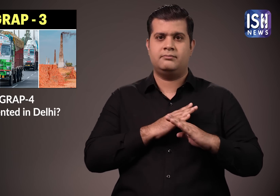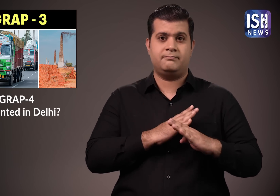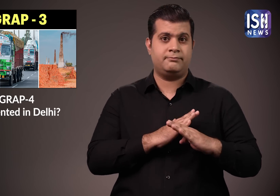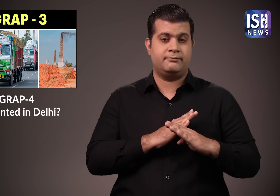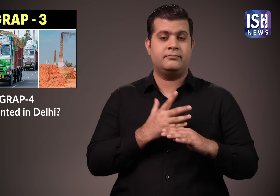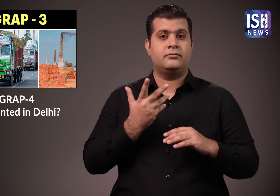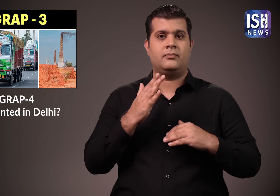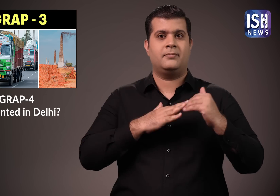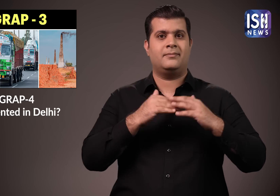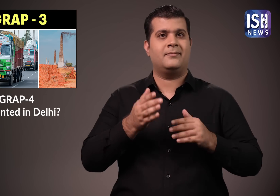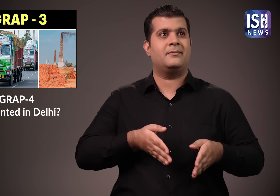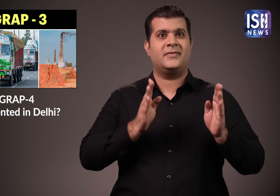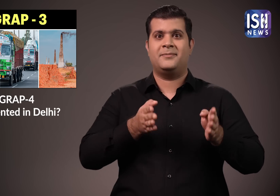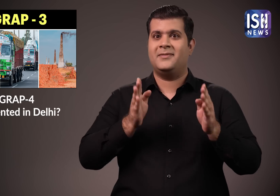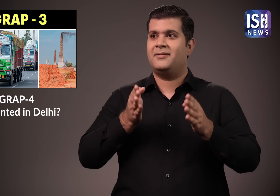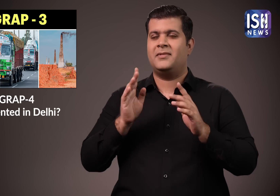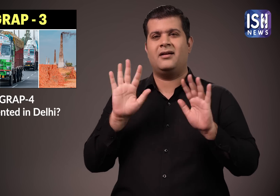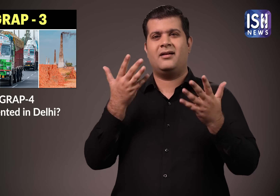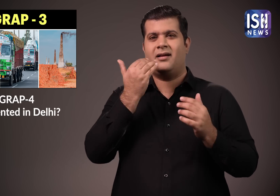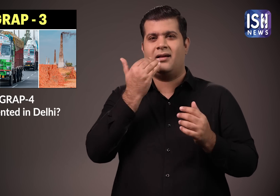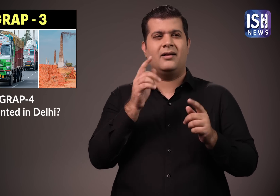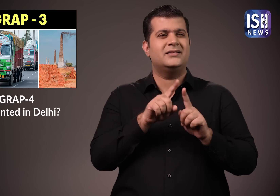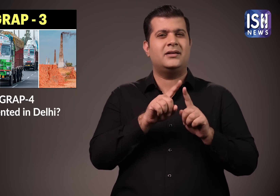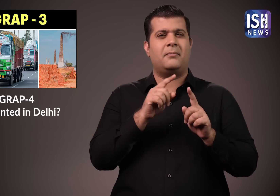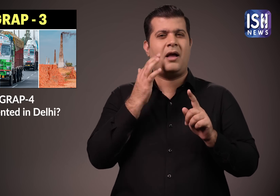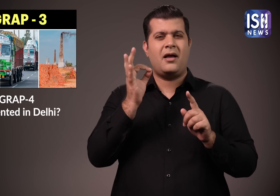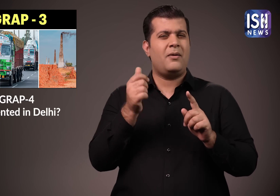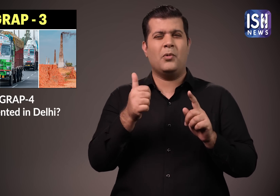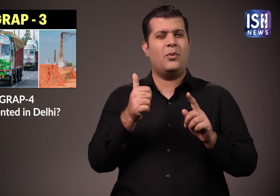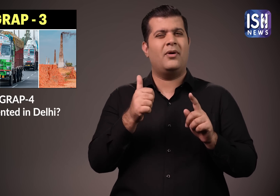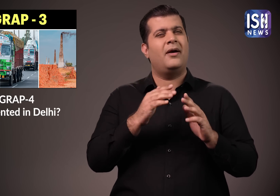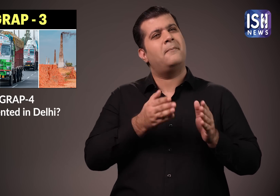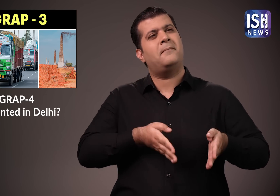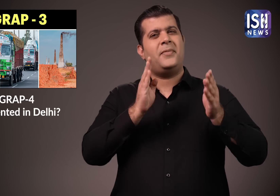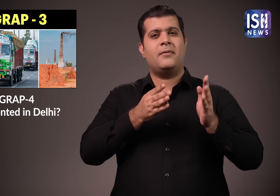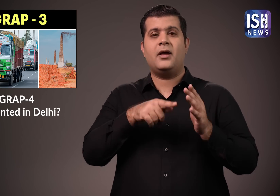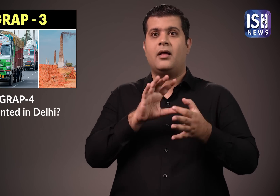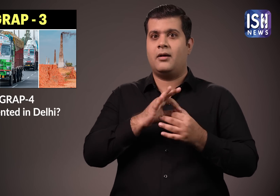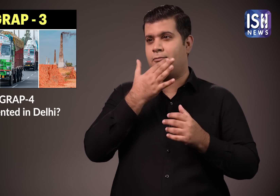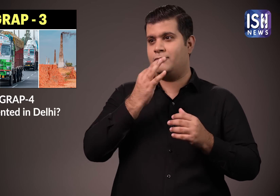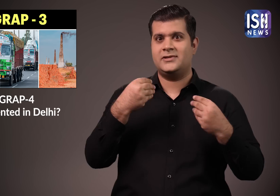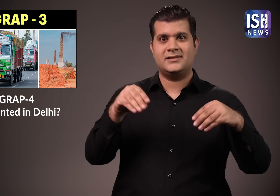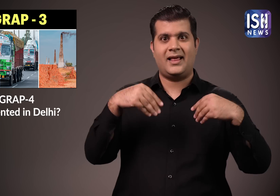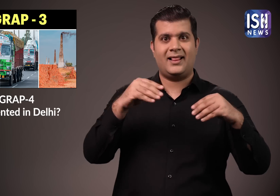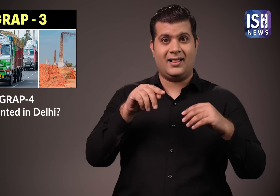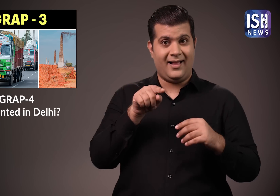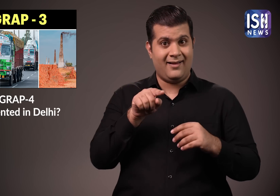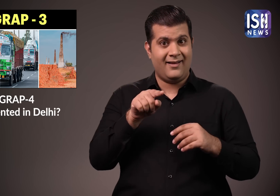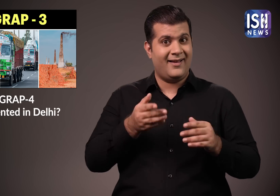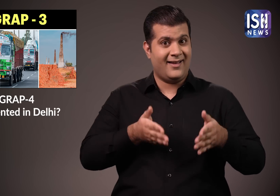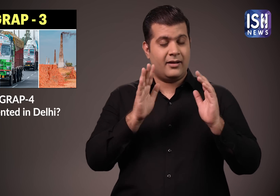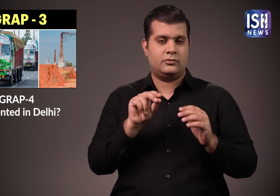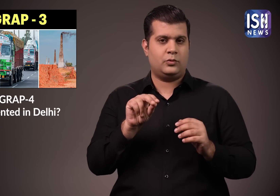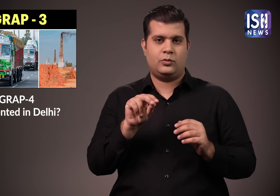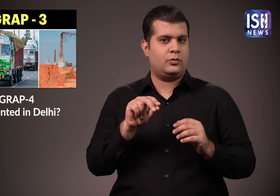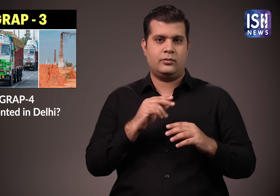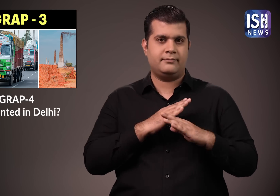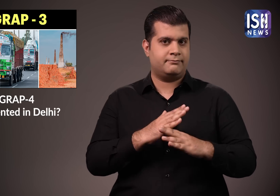ban on non-essential construction and renovations.